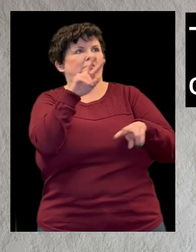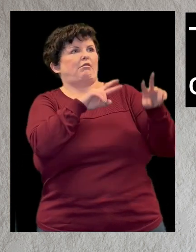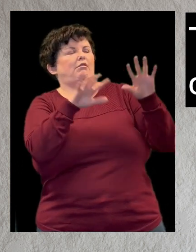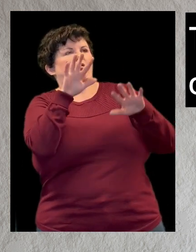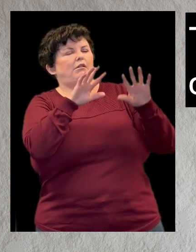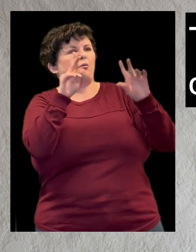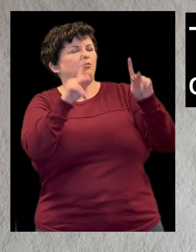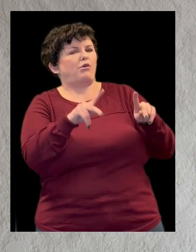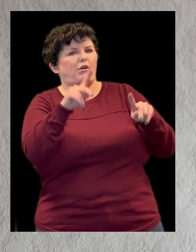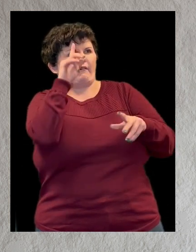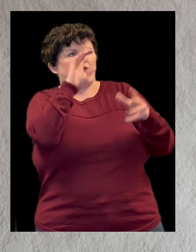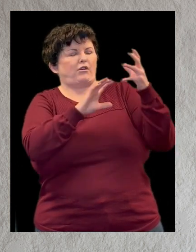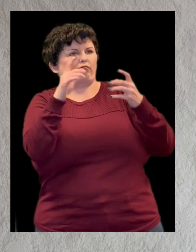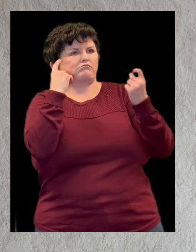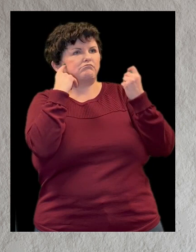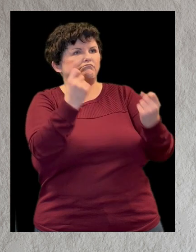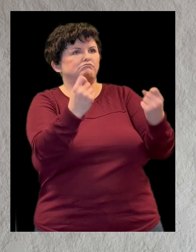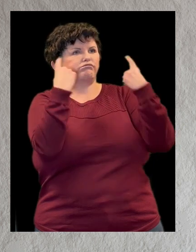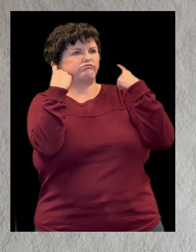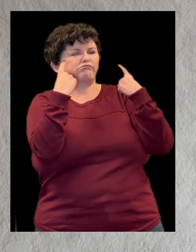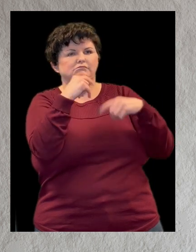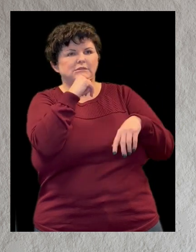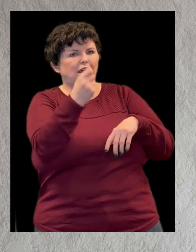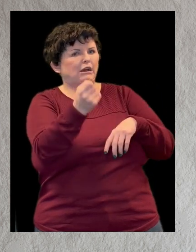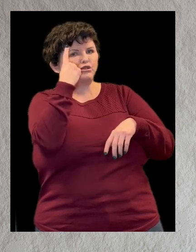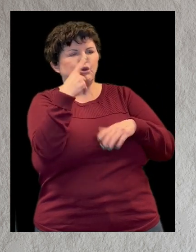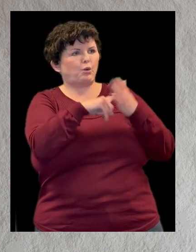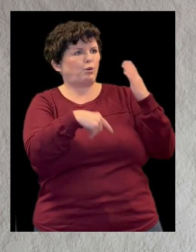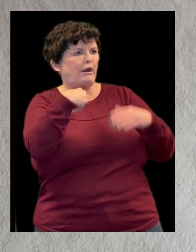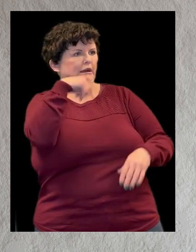and they may not even hear or understand what my need is.